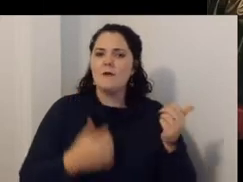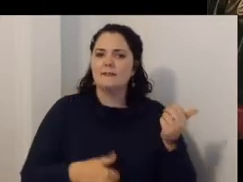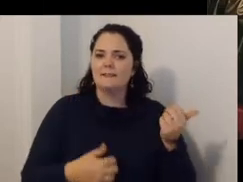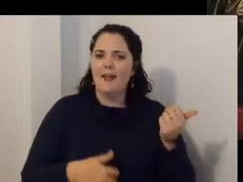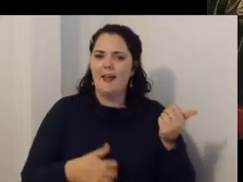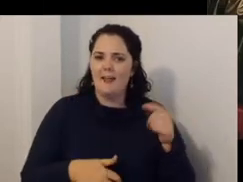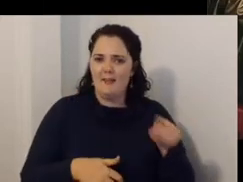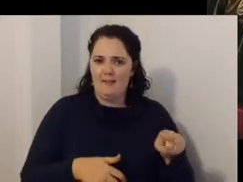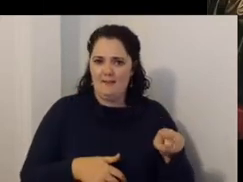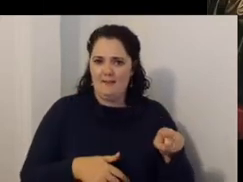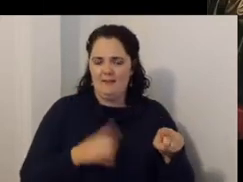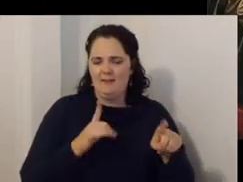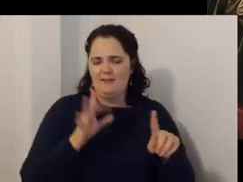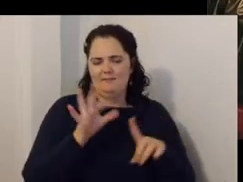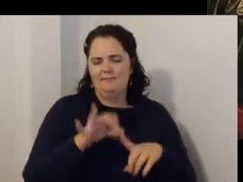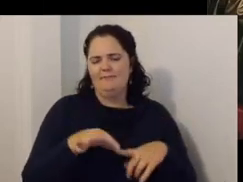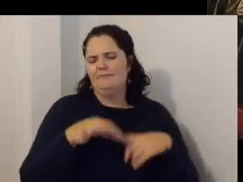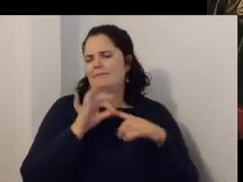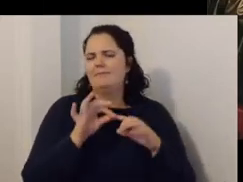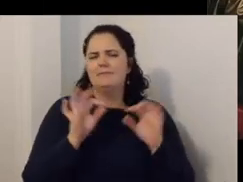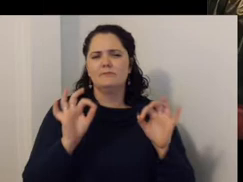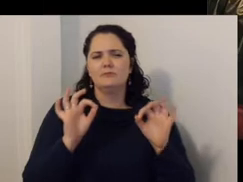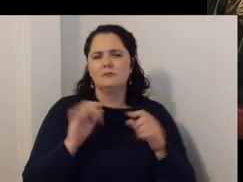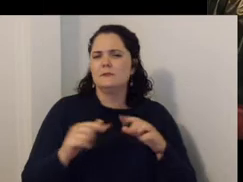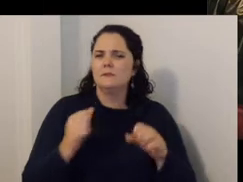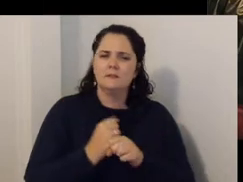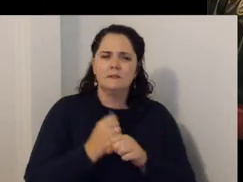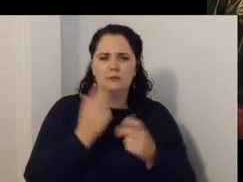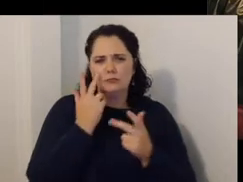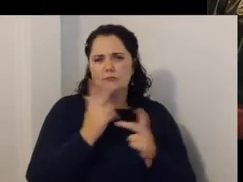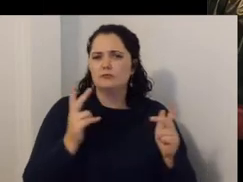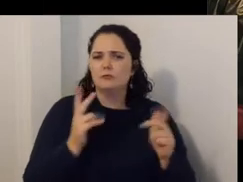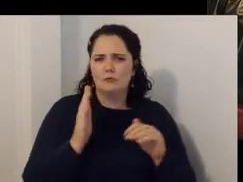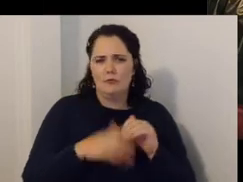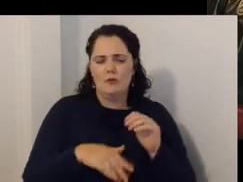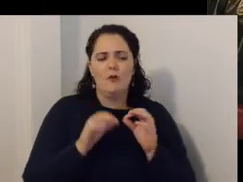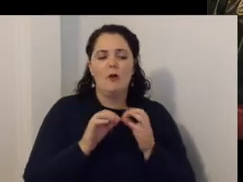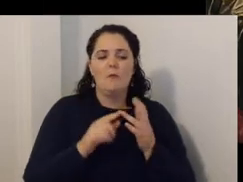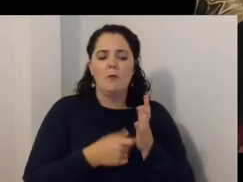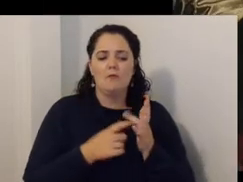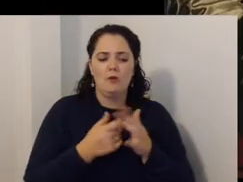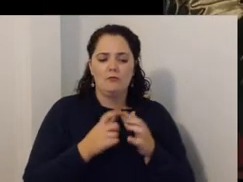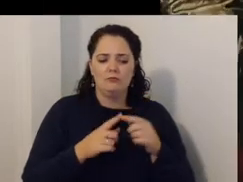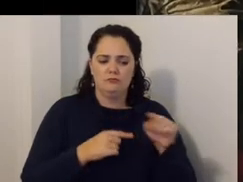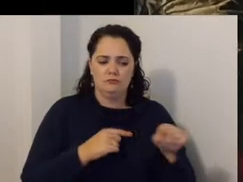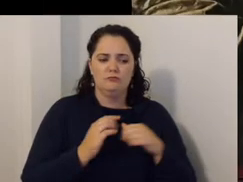and again it really epitomizes that Baroque drama and that use of tenebrism so if I zoom in here